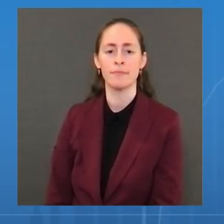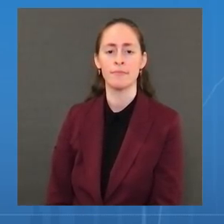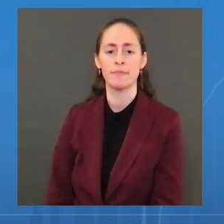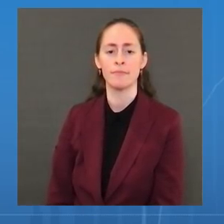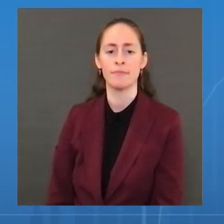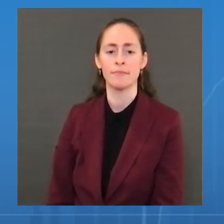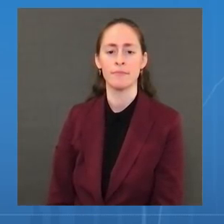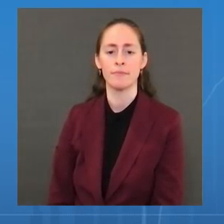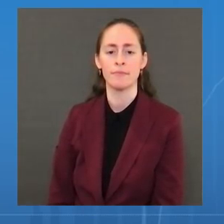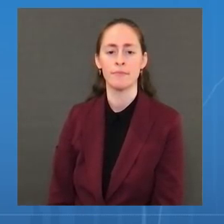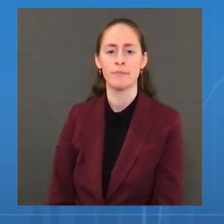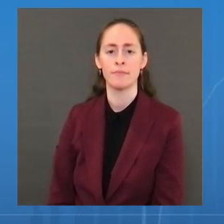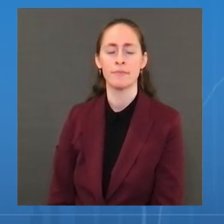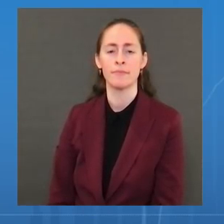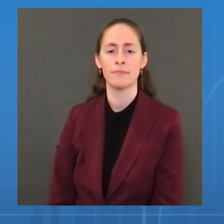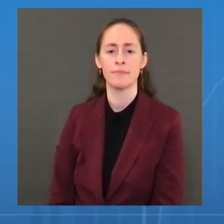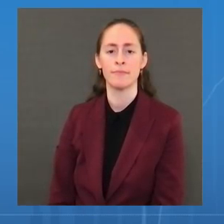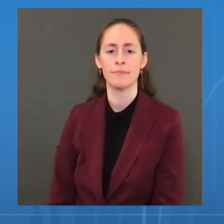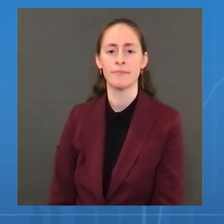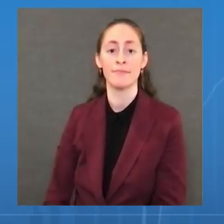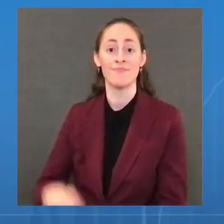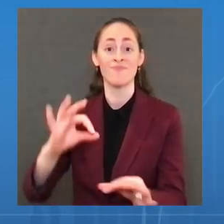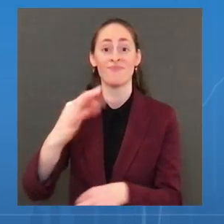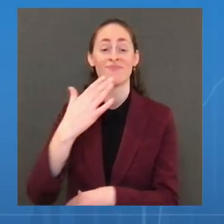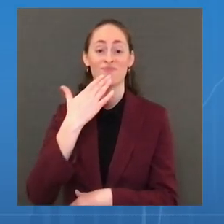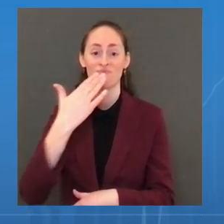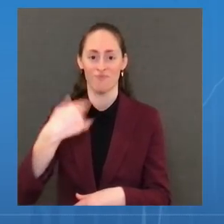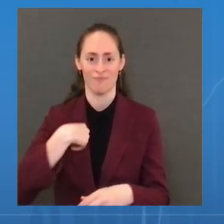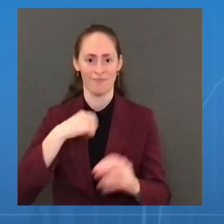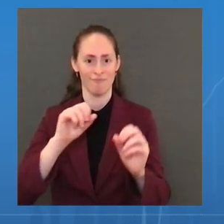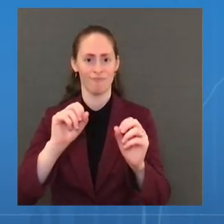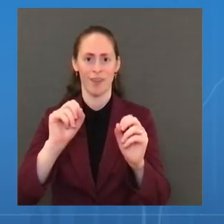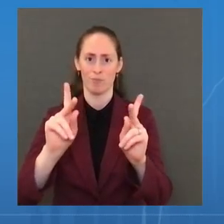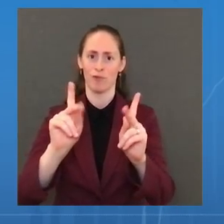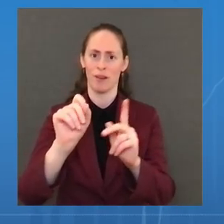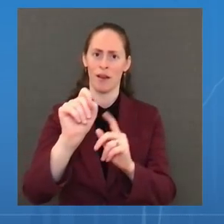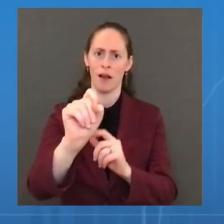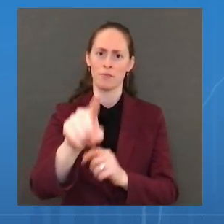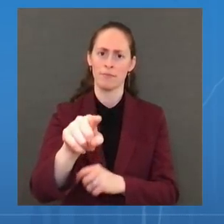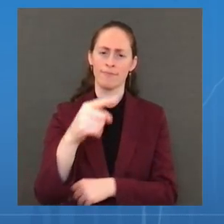The Press: Hey, thanks for the opportunity. We're seeing, in Europe, some lockdowns like in Austria,